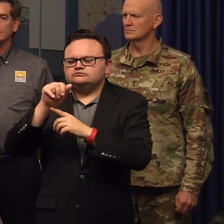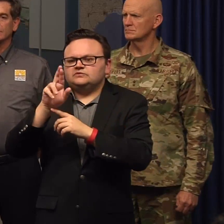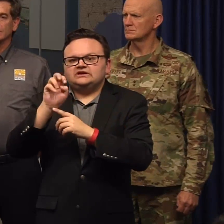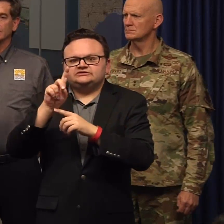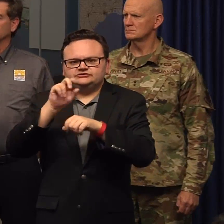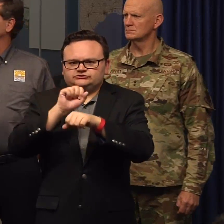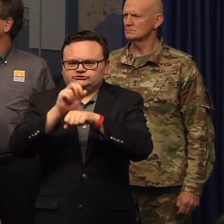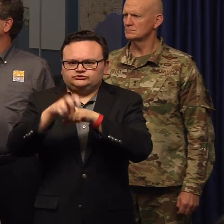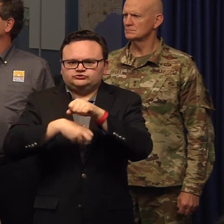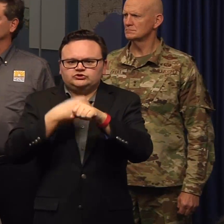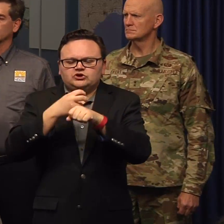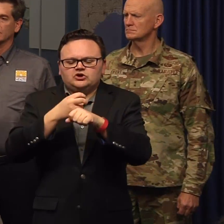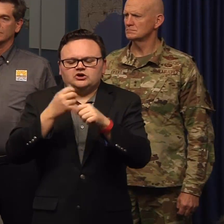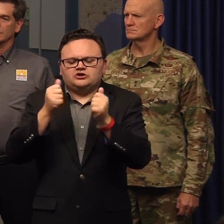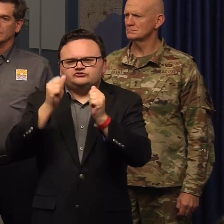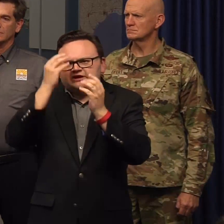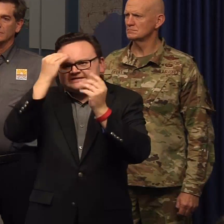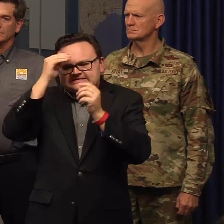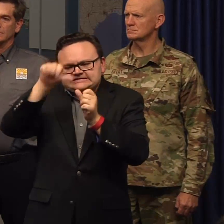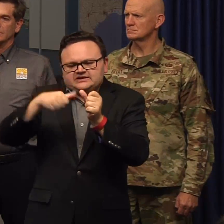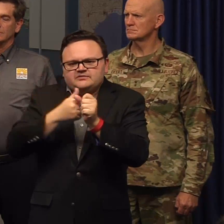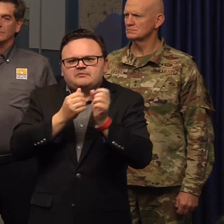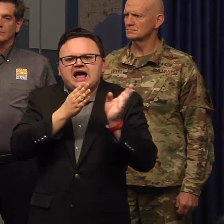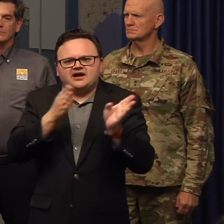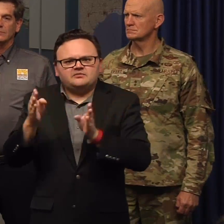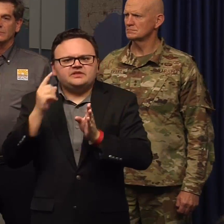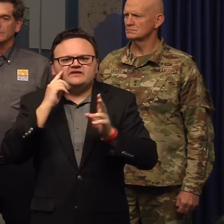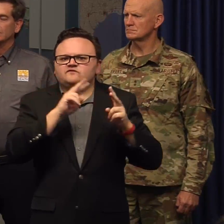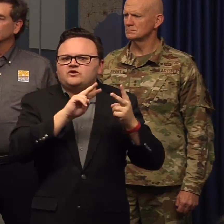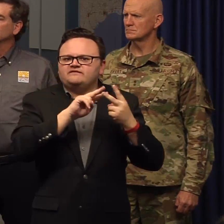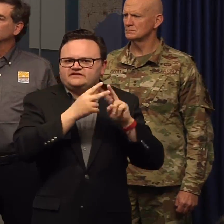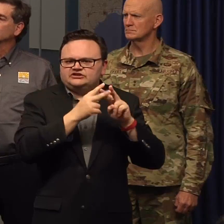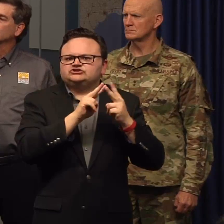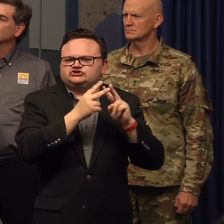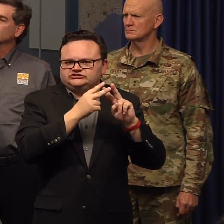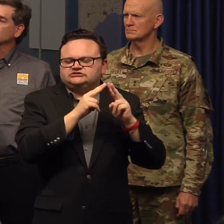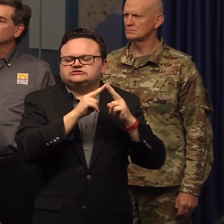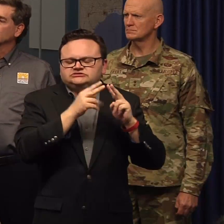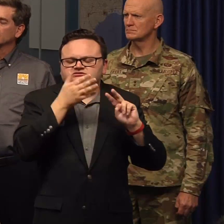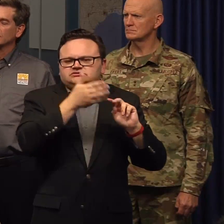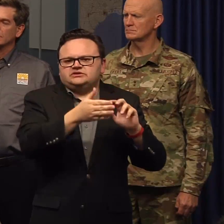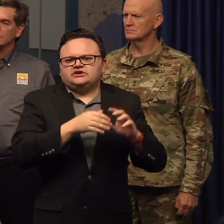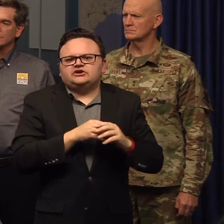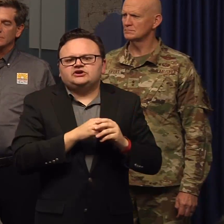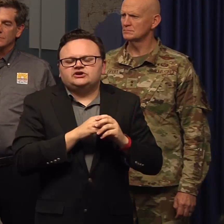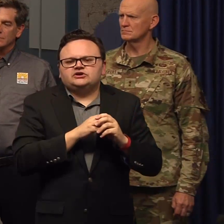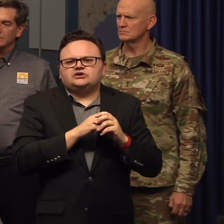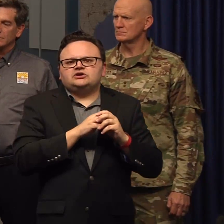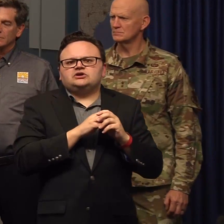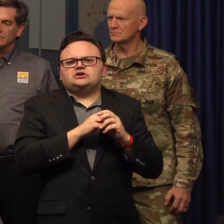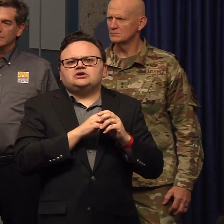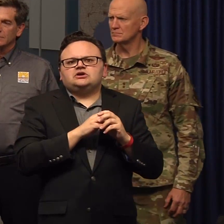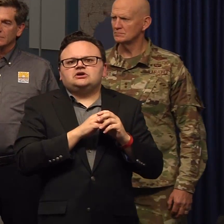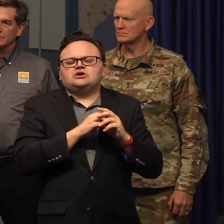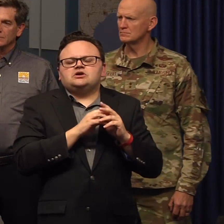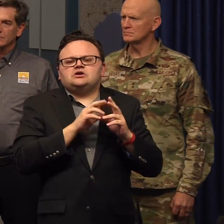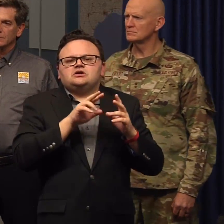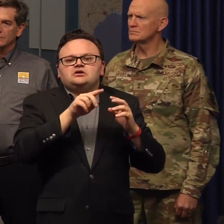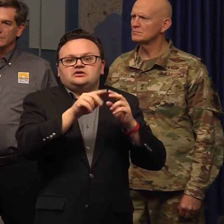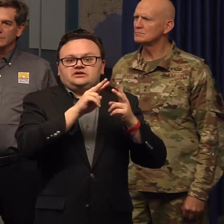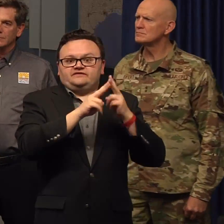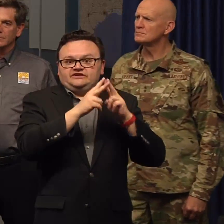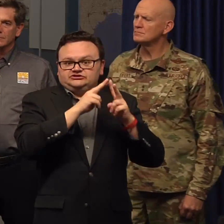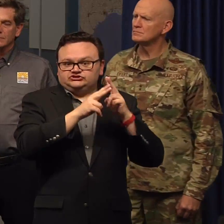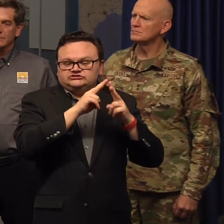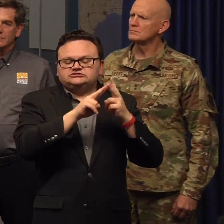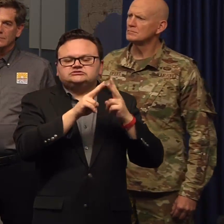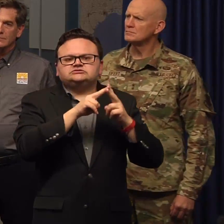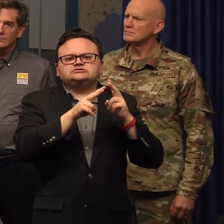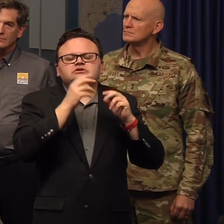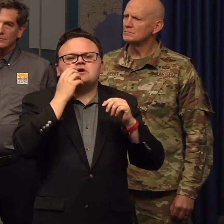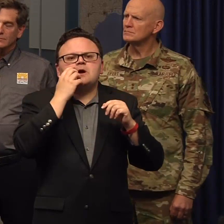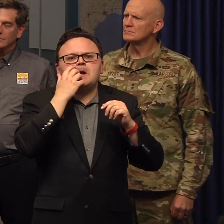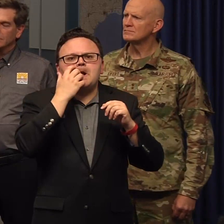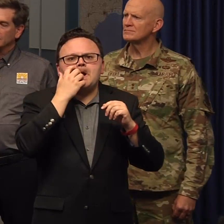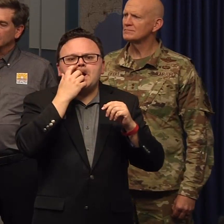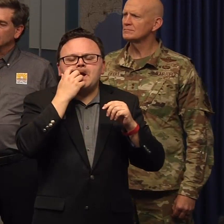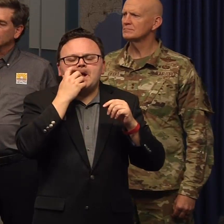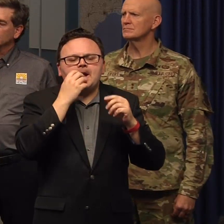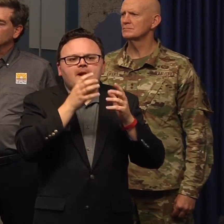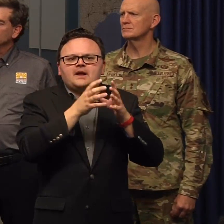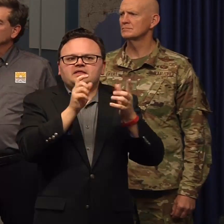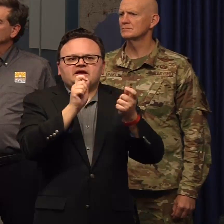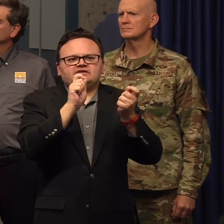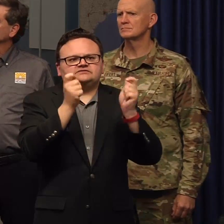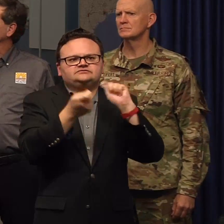SUMTER.